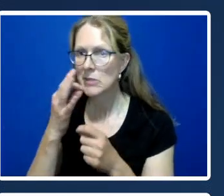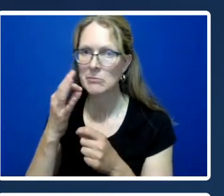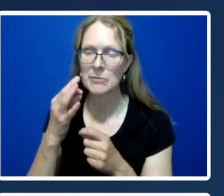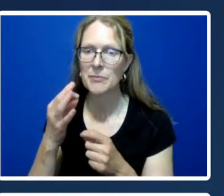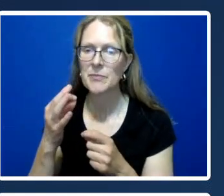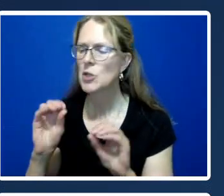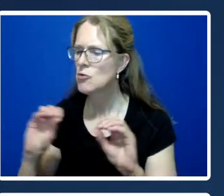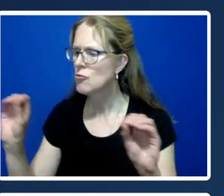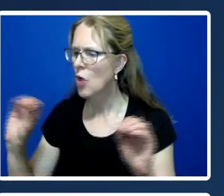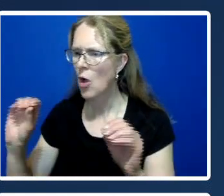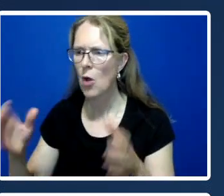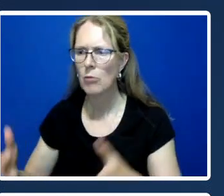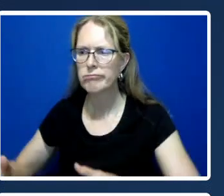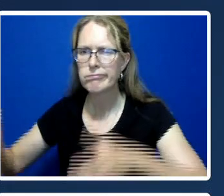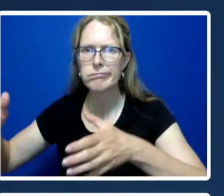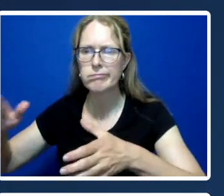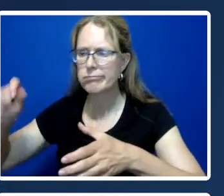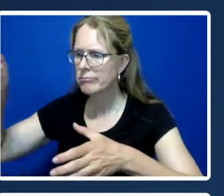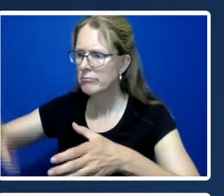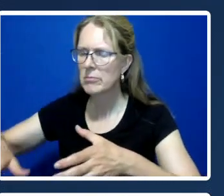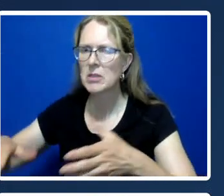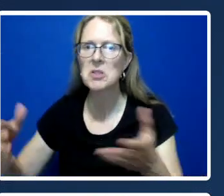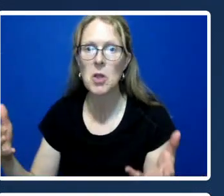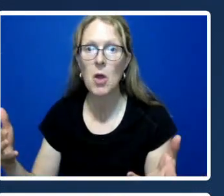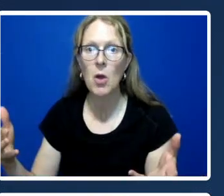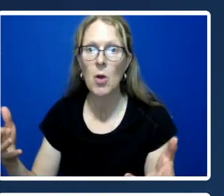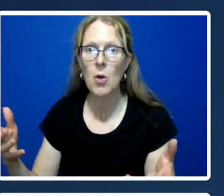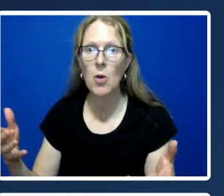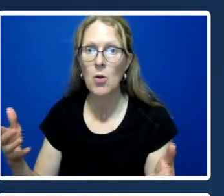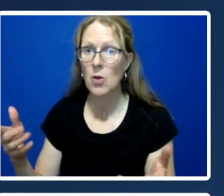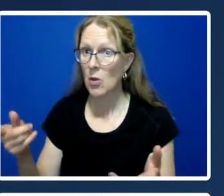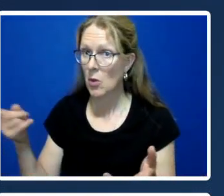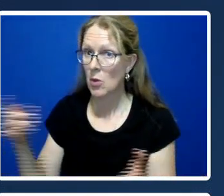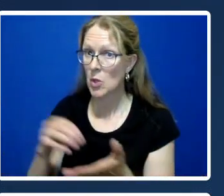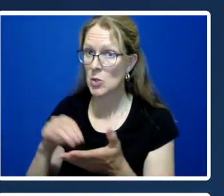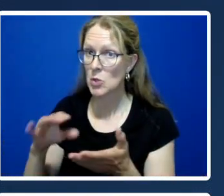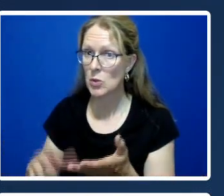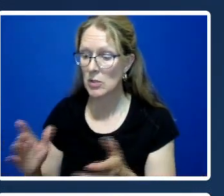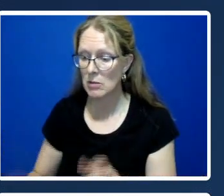they just pulled out their snack, ate it and then threw the trash on the ground.